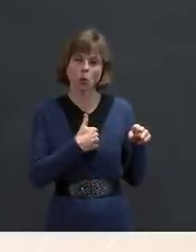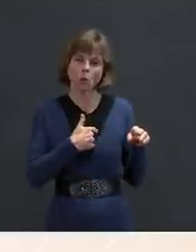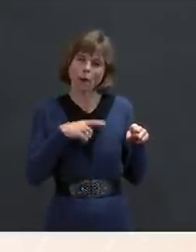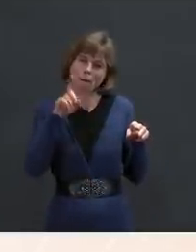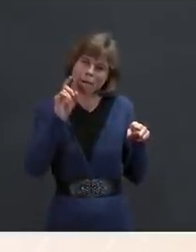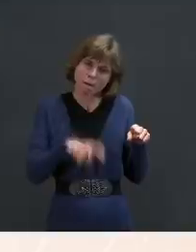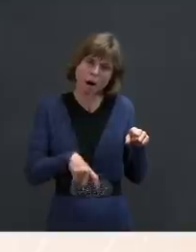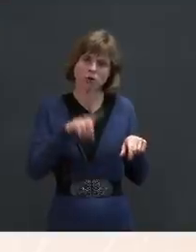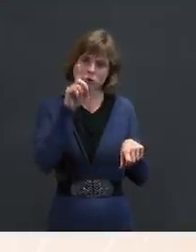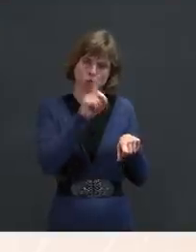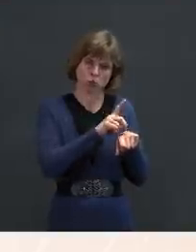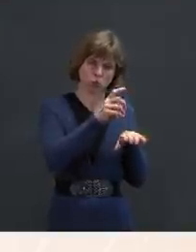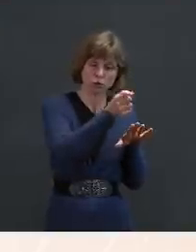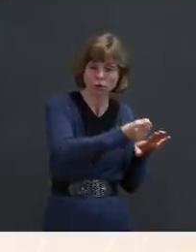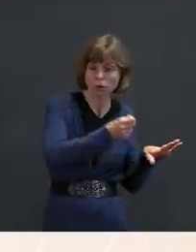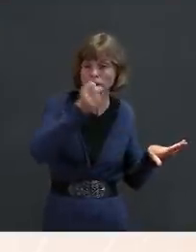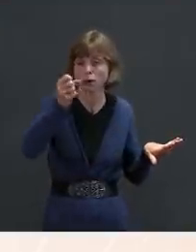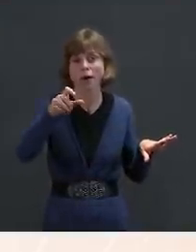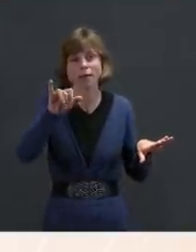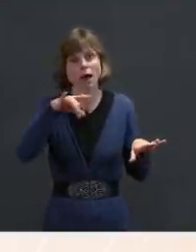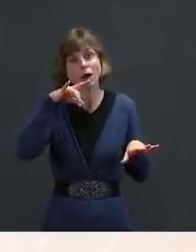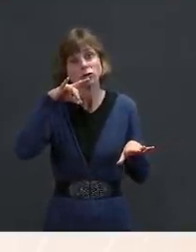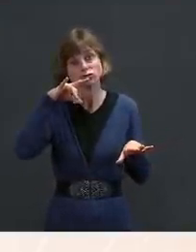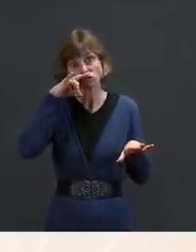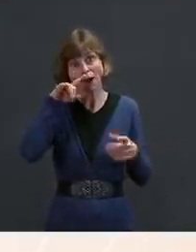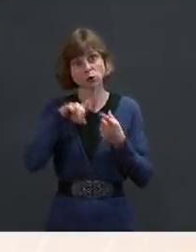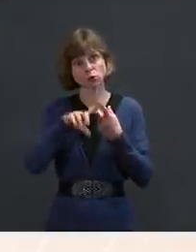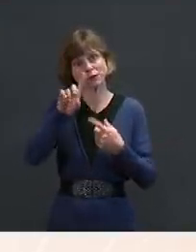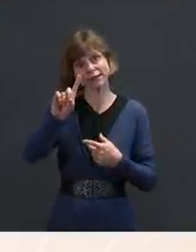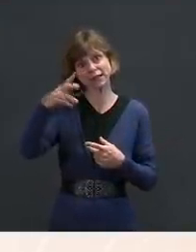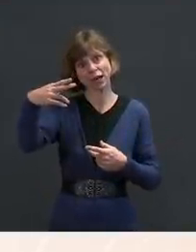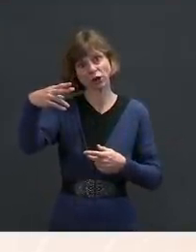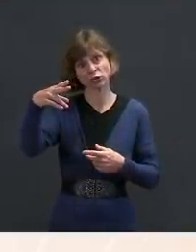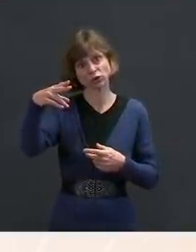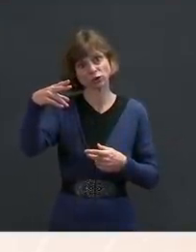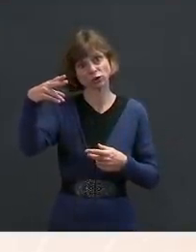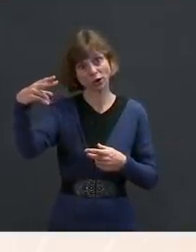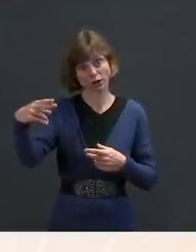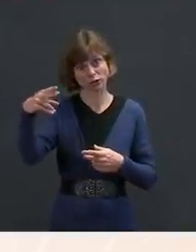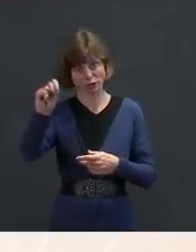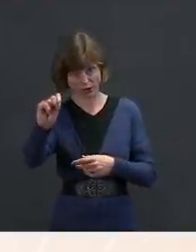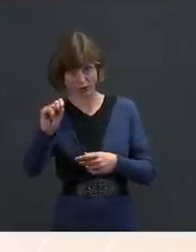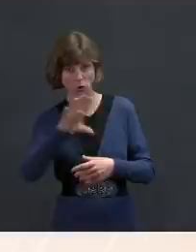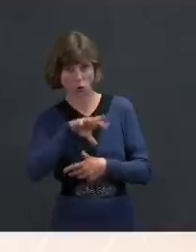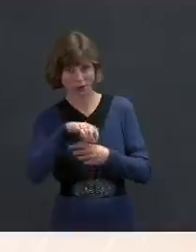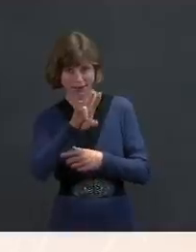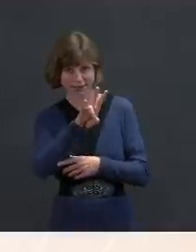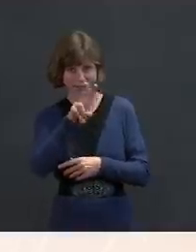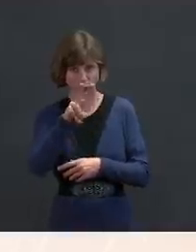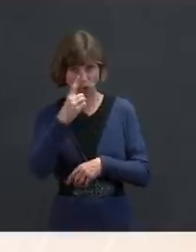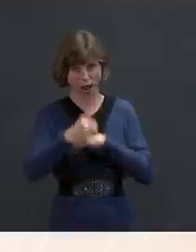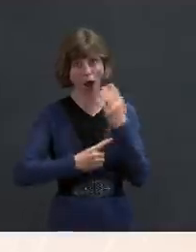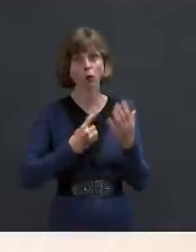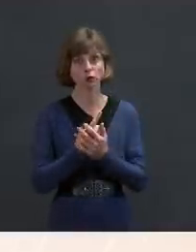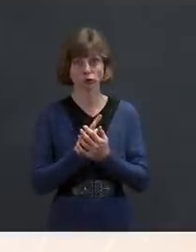over to the Department of Health and Human Services within 72 hours. We are a pass-through.